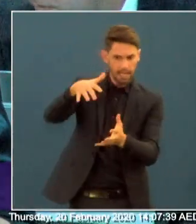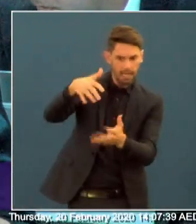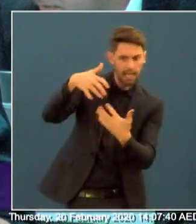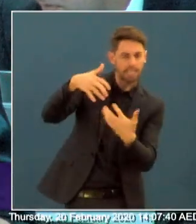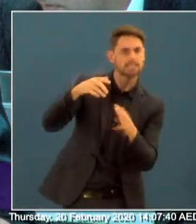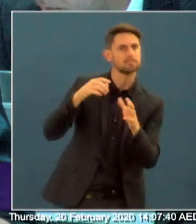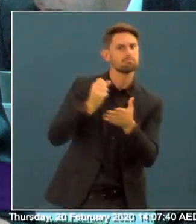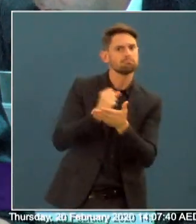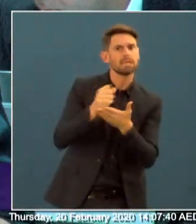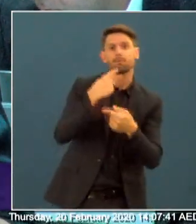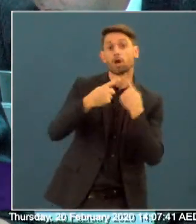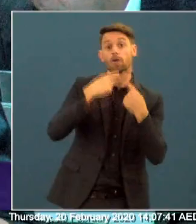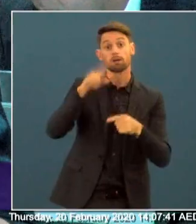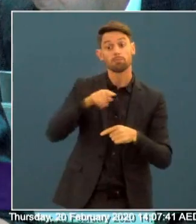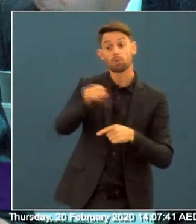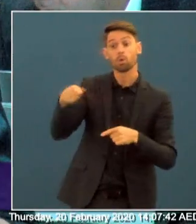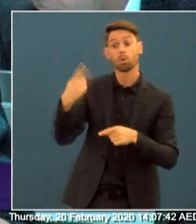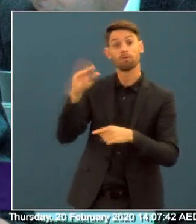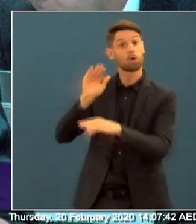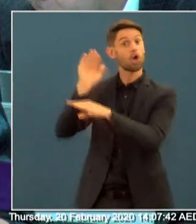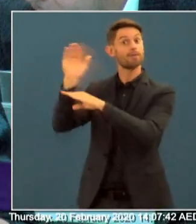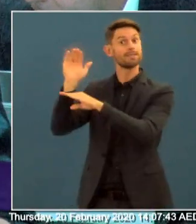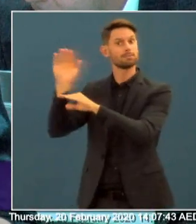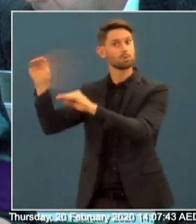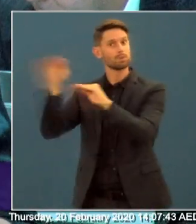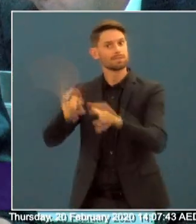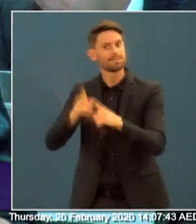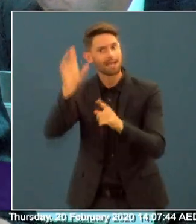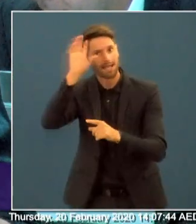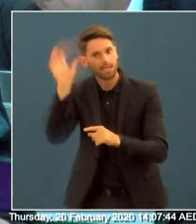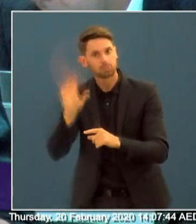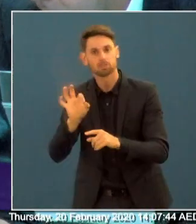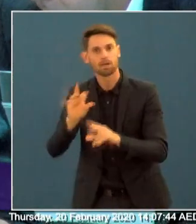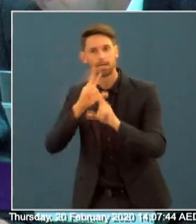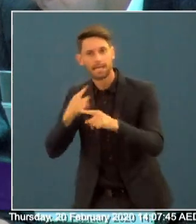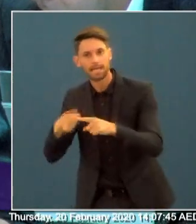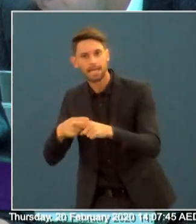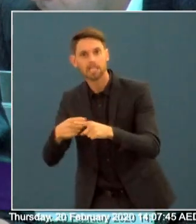from non-English speaking backgrounds, LGBTQI and Aboriginal and Torres Strait Islander people.